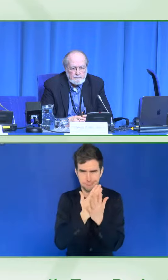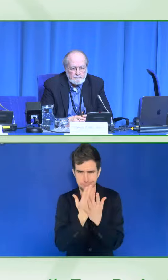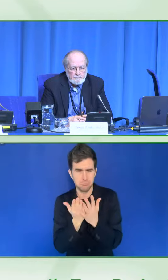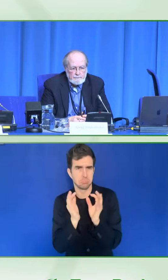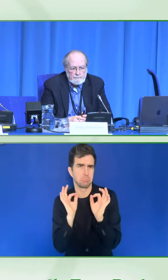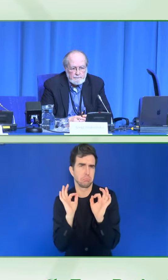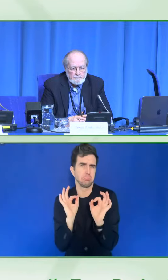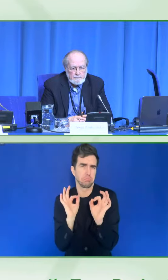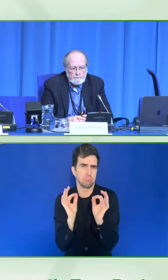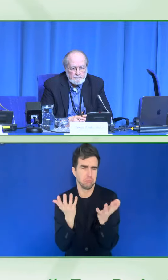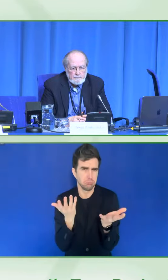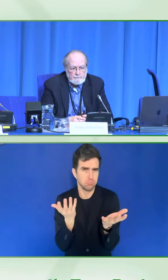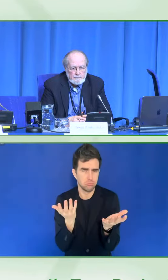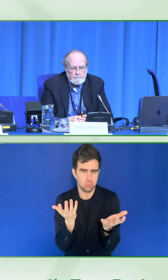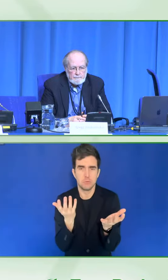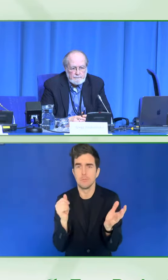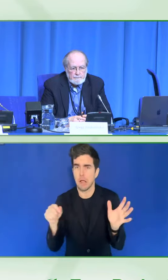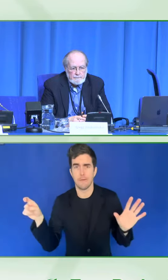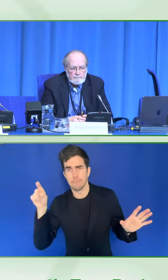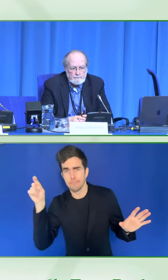signing person and the text.